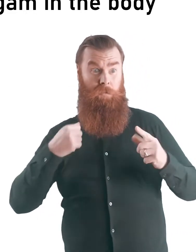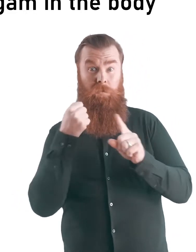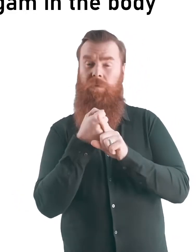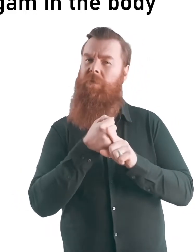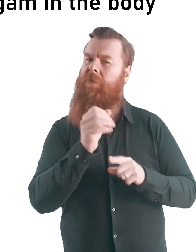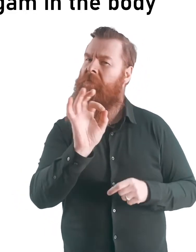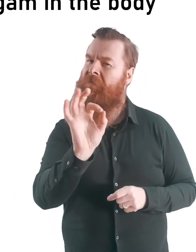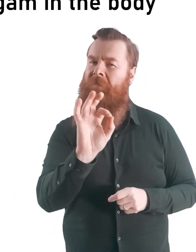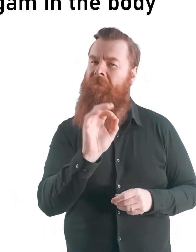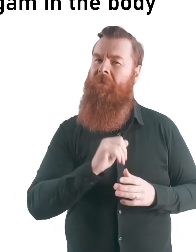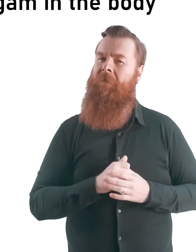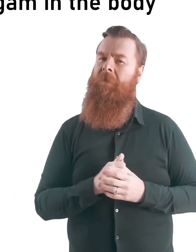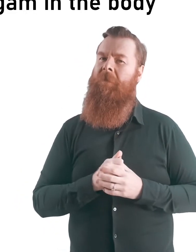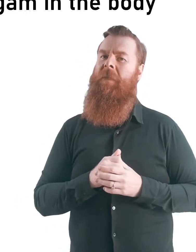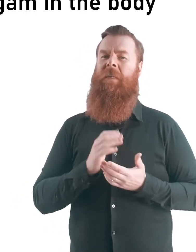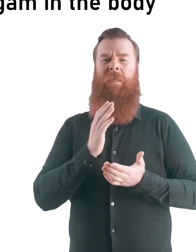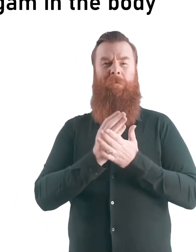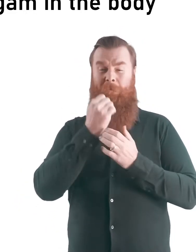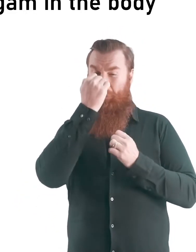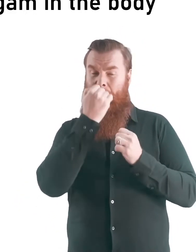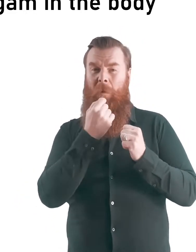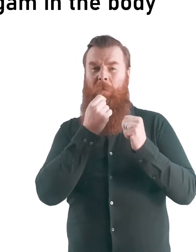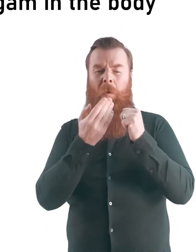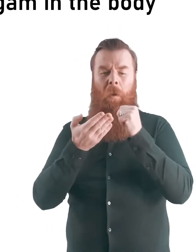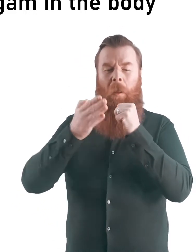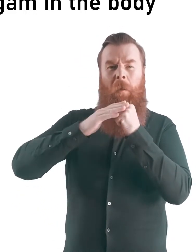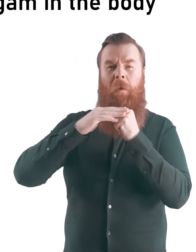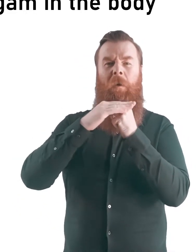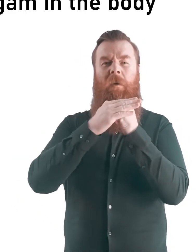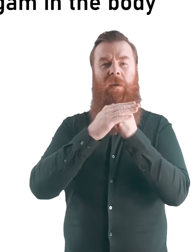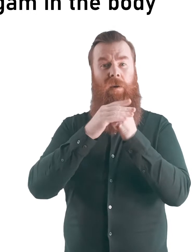Small amounts of amalgam do get absorbed into the bloodstream,